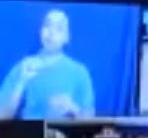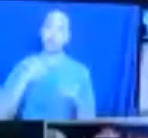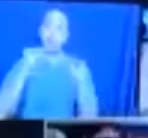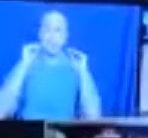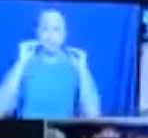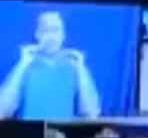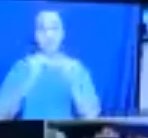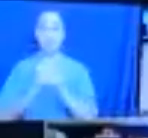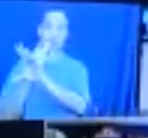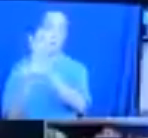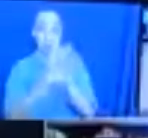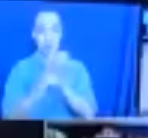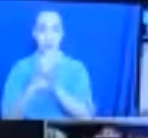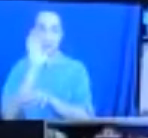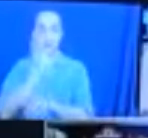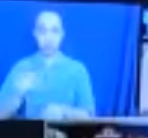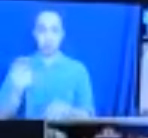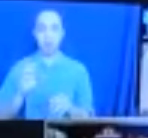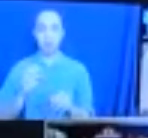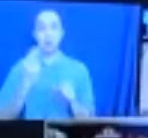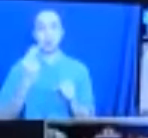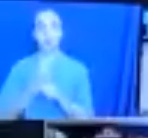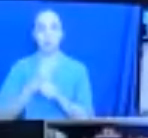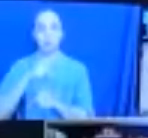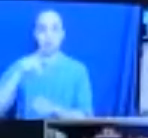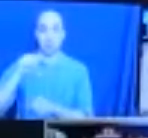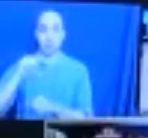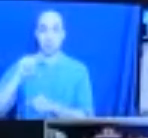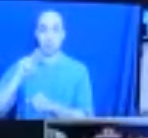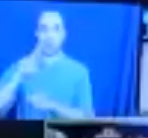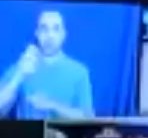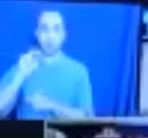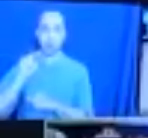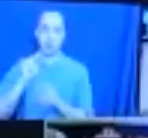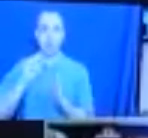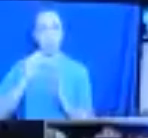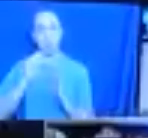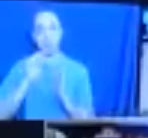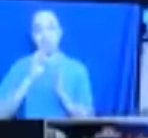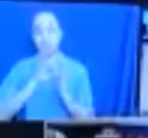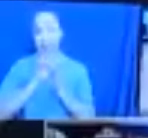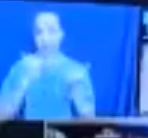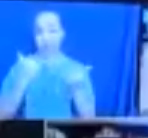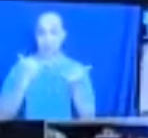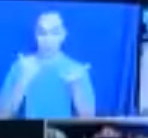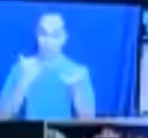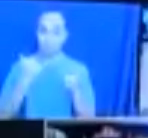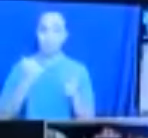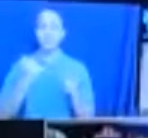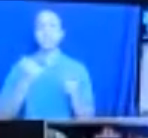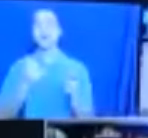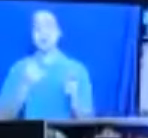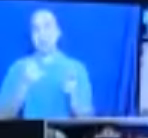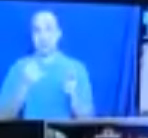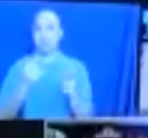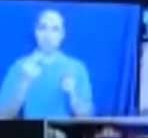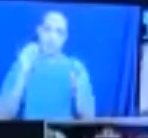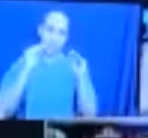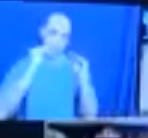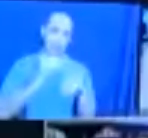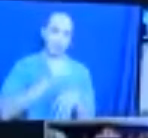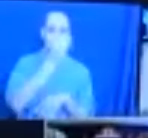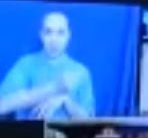I'VE BEEN TEACHING VIRTUALLY.